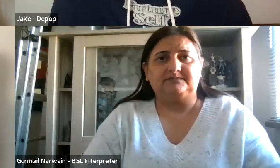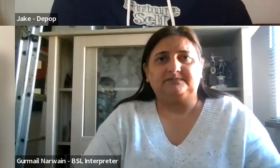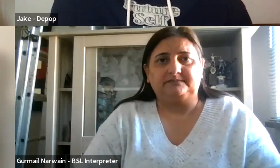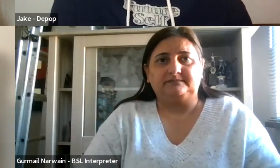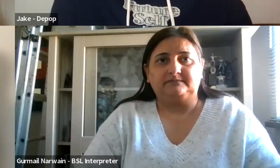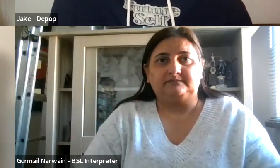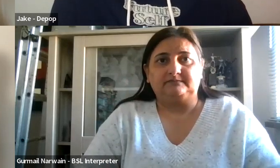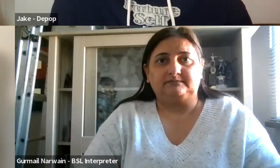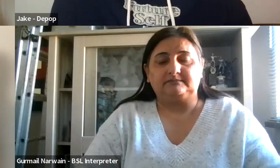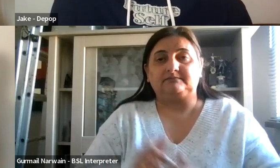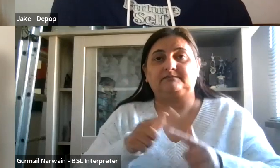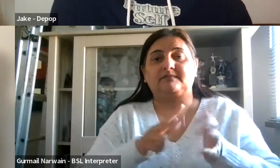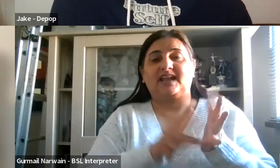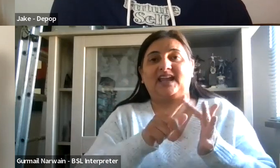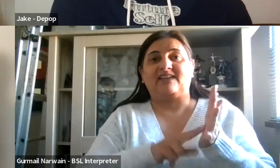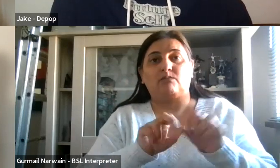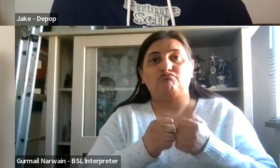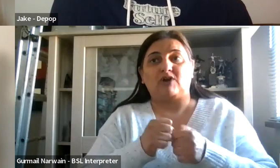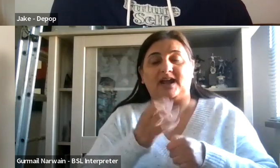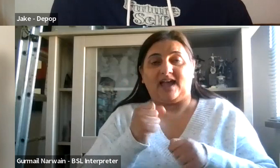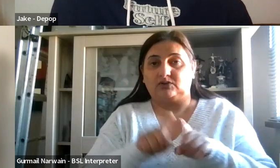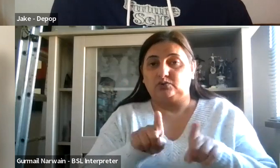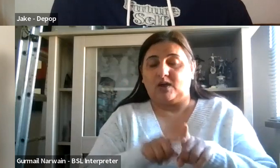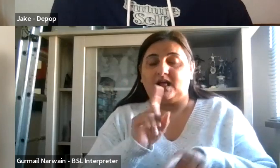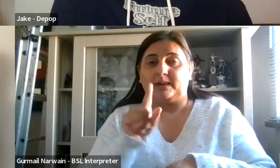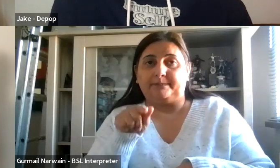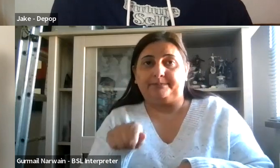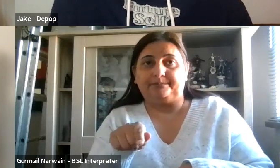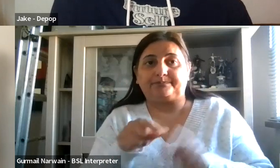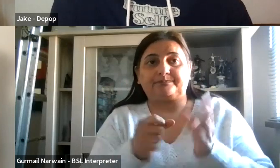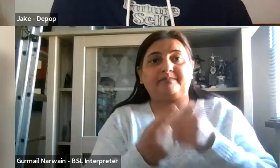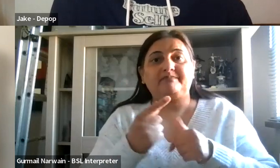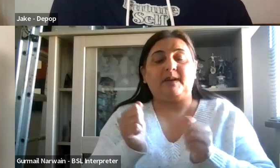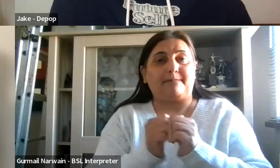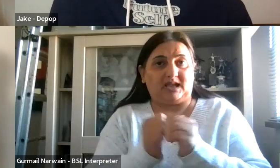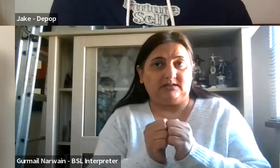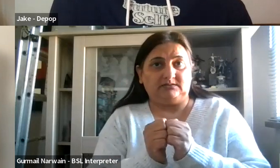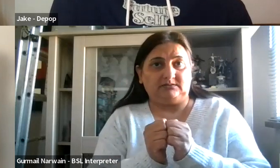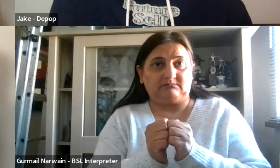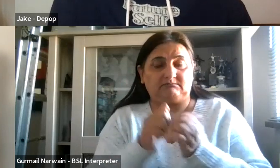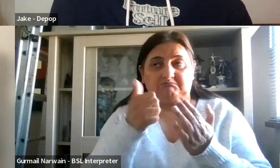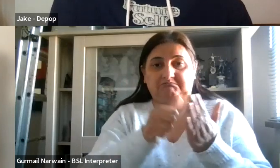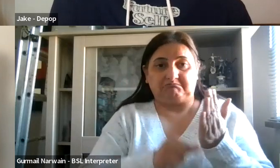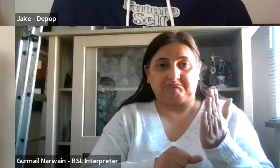on it on even break, don't forget there's also the events page where you've best self forward and why you are there on even break. There's the events page.